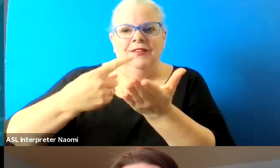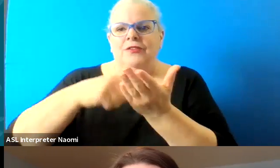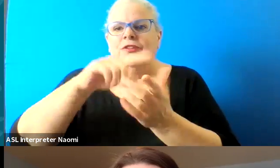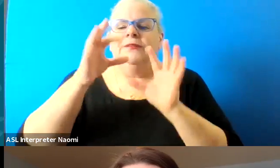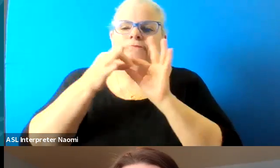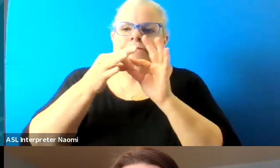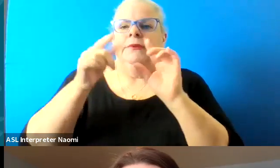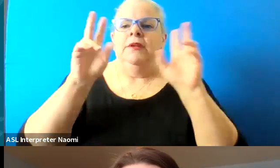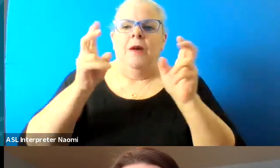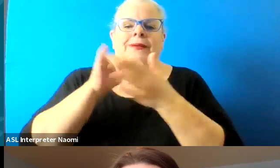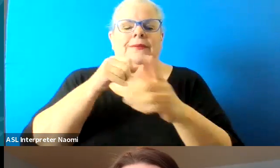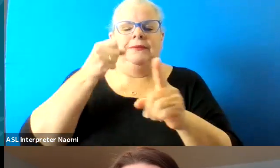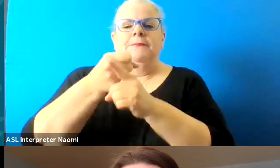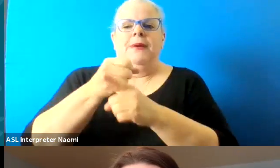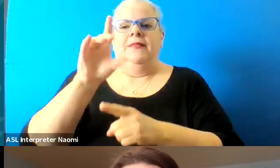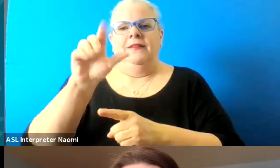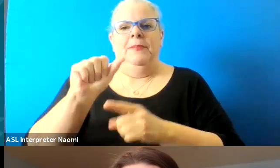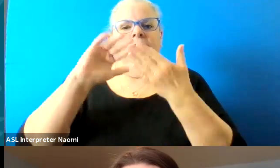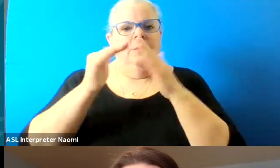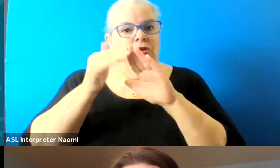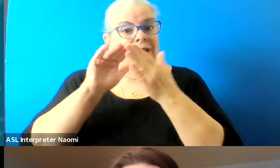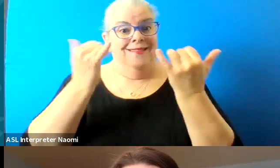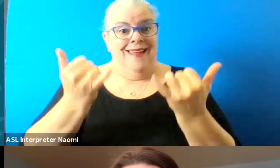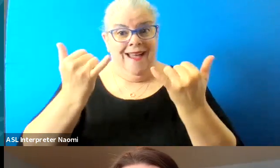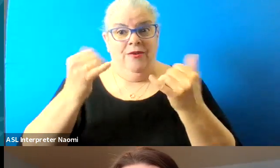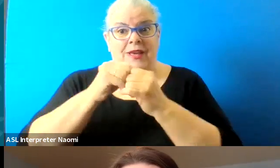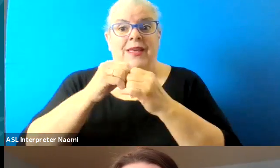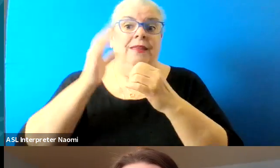that impact the disability community now and in years to come.